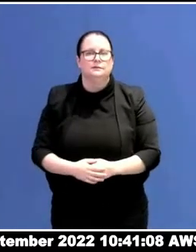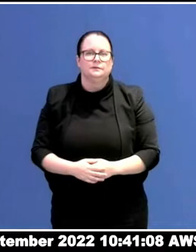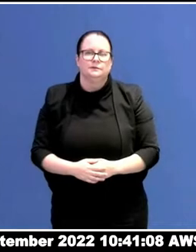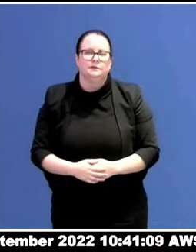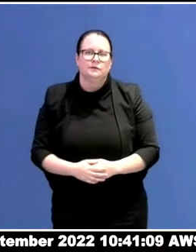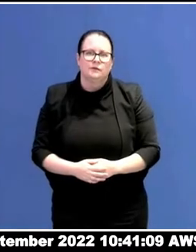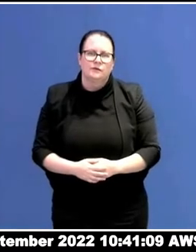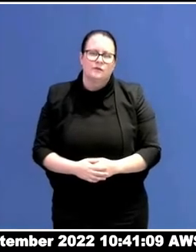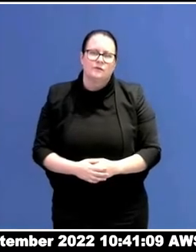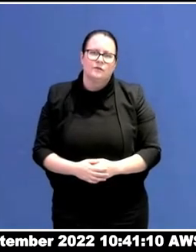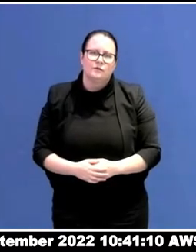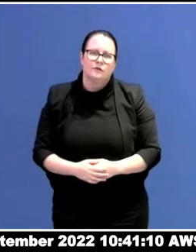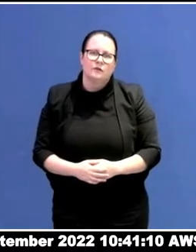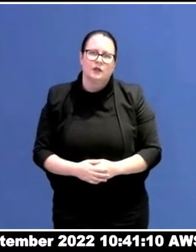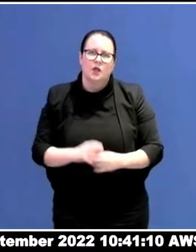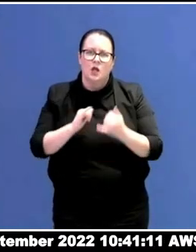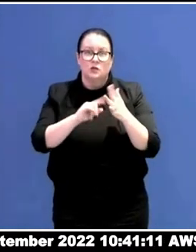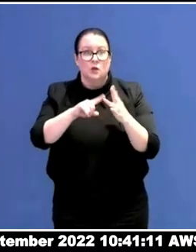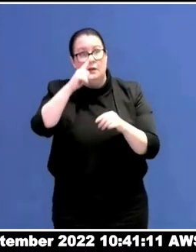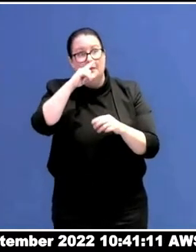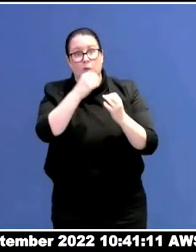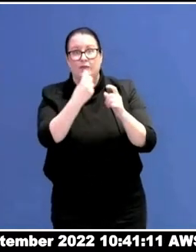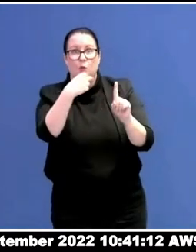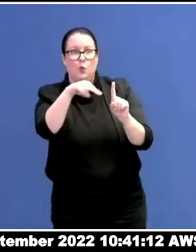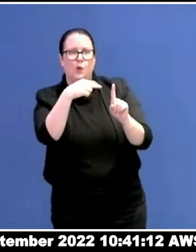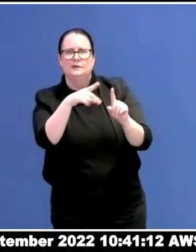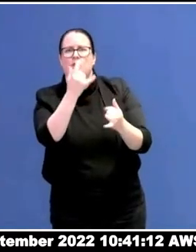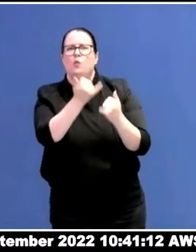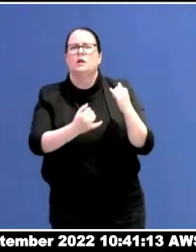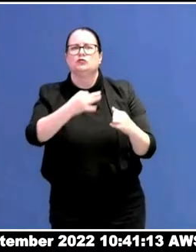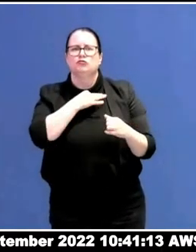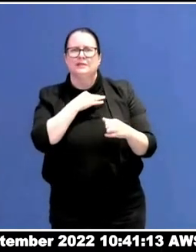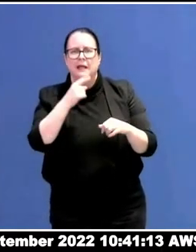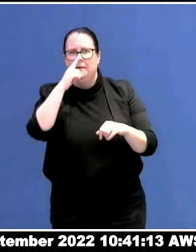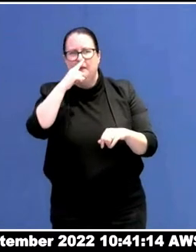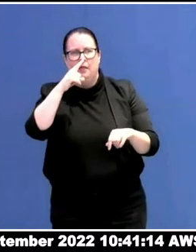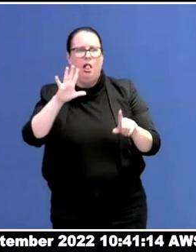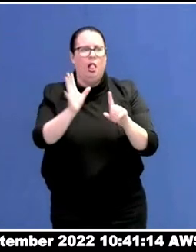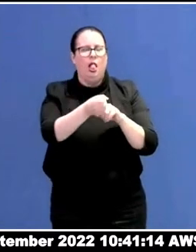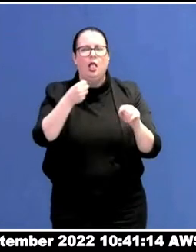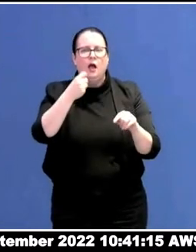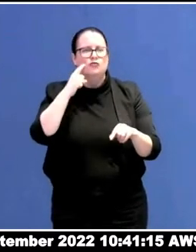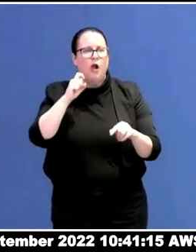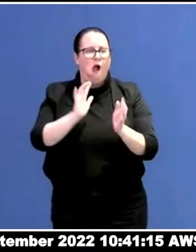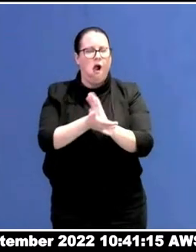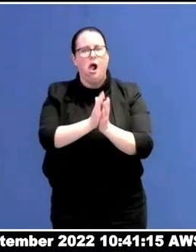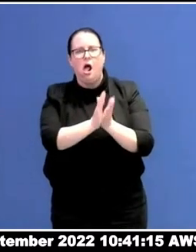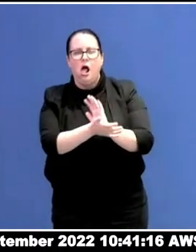So, they are very vulnerable to those that may seek to do harm to them.